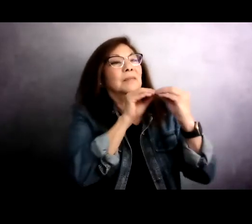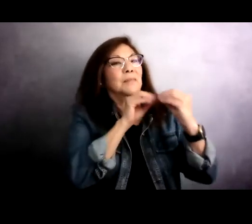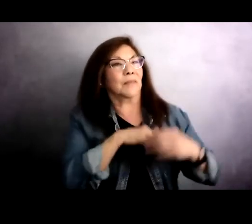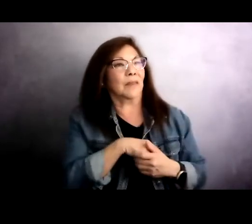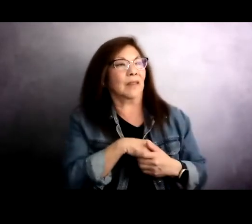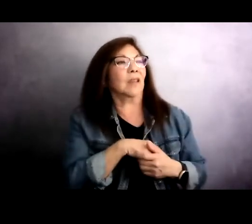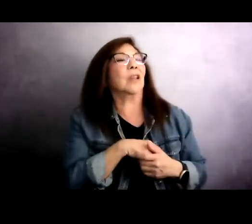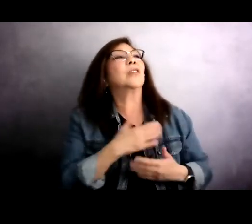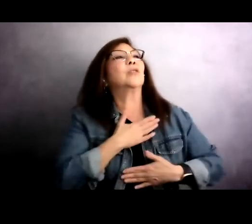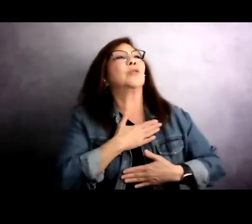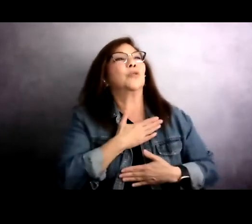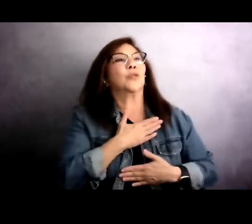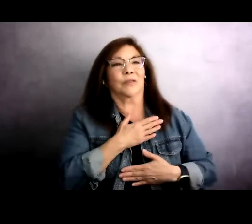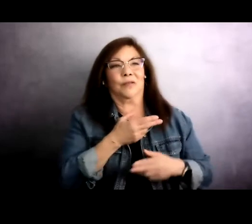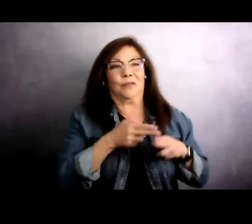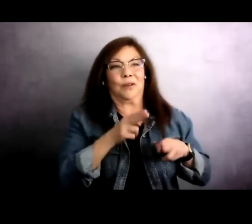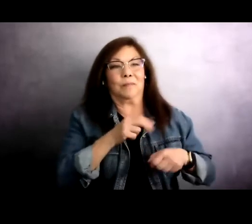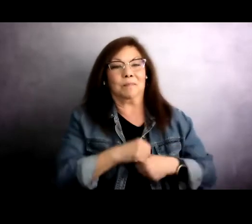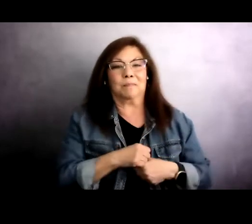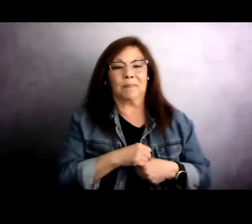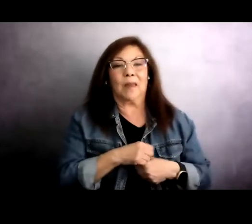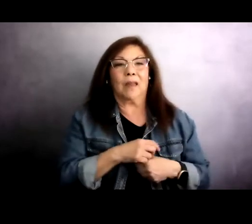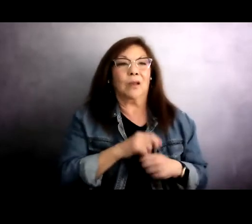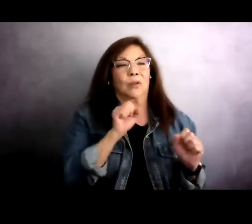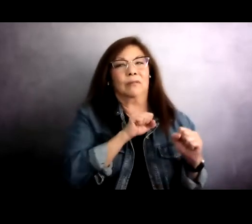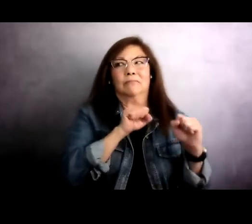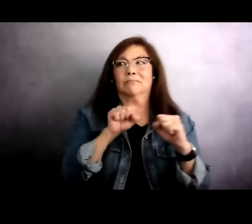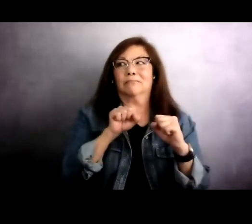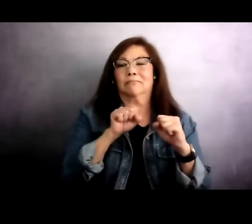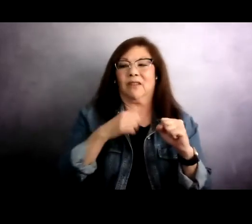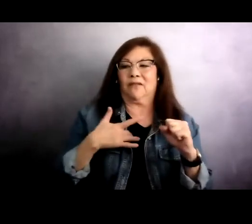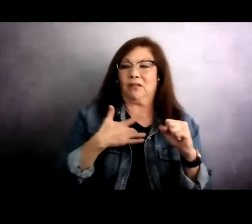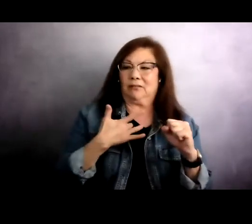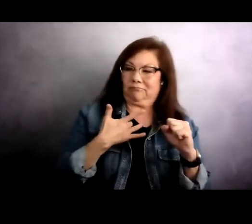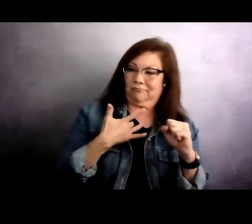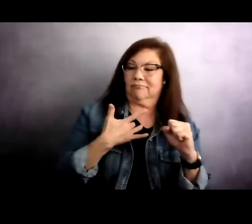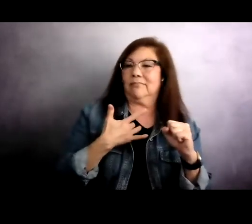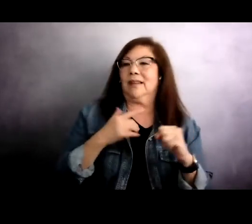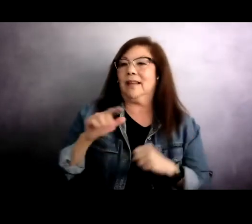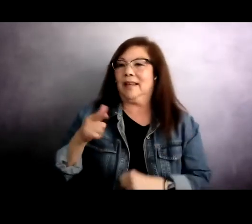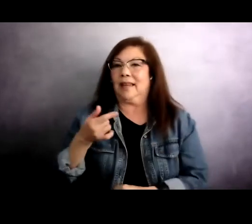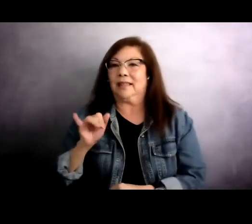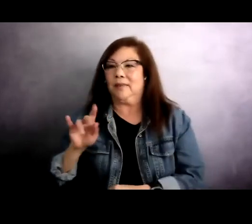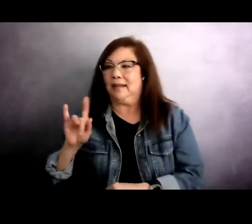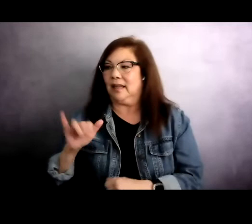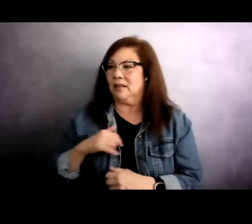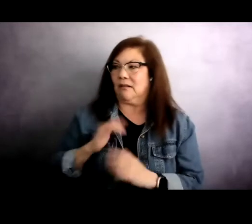dream, why don't you enjoy it for a while?"